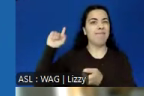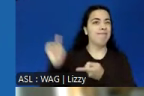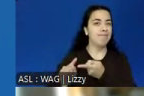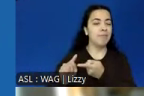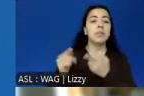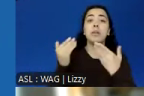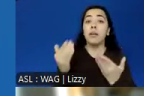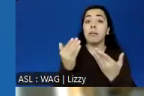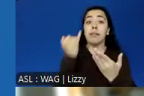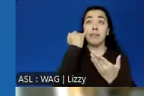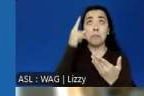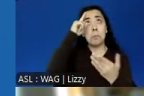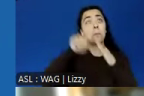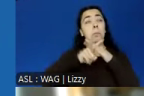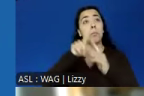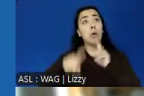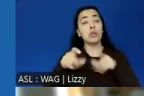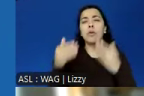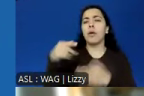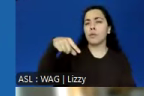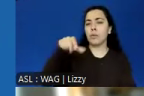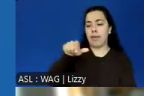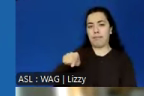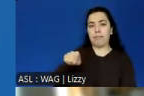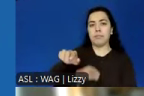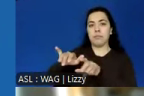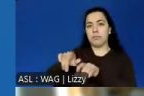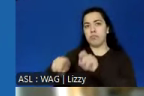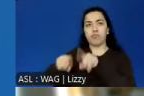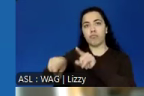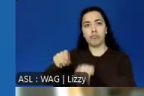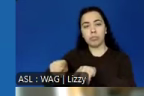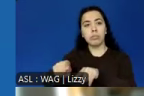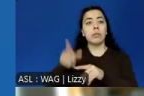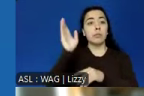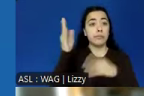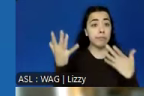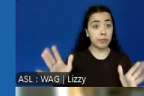questions in the Q&A. Questions will be saved until the end of the presentation.